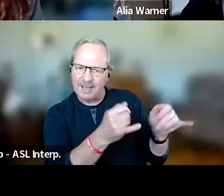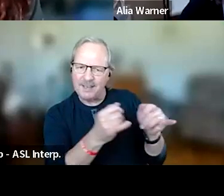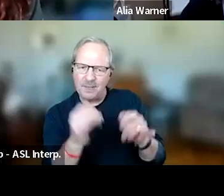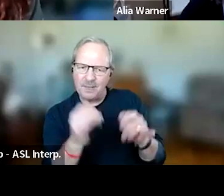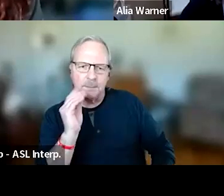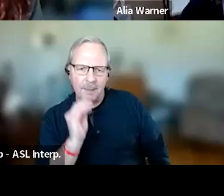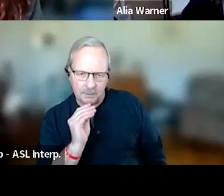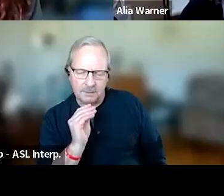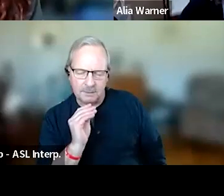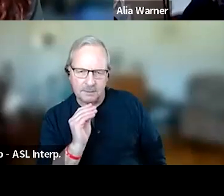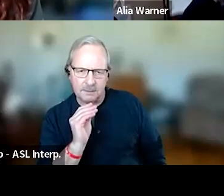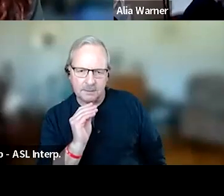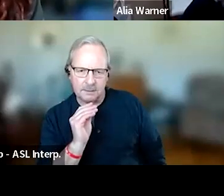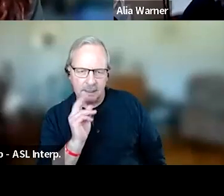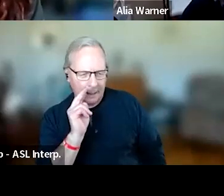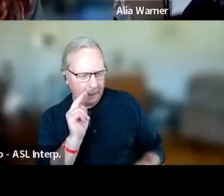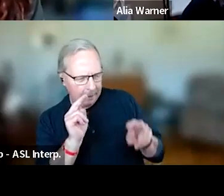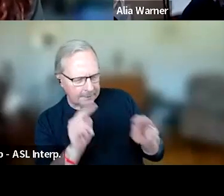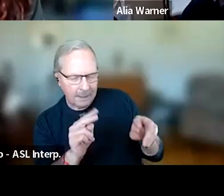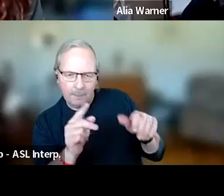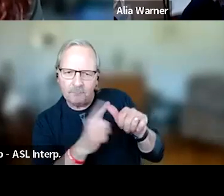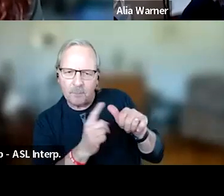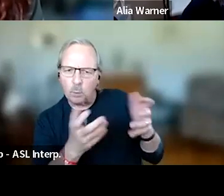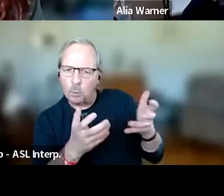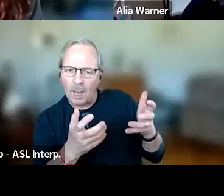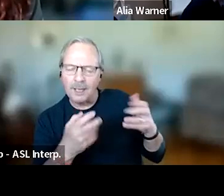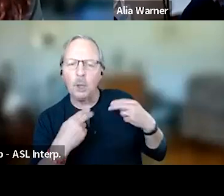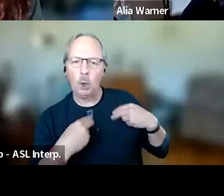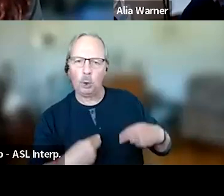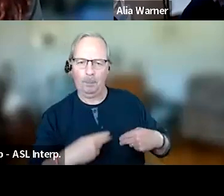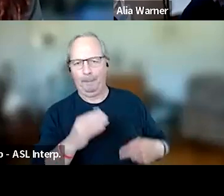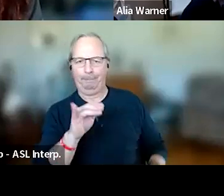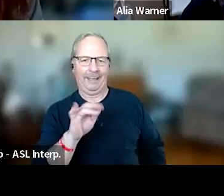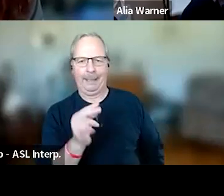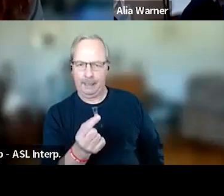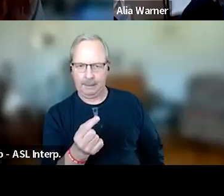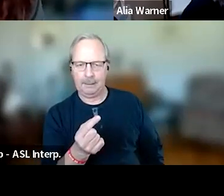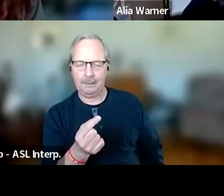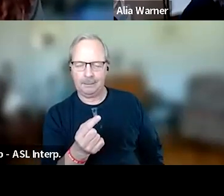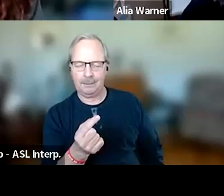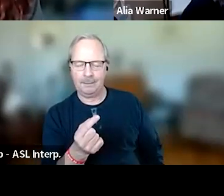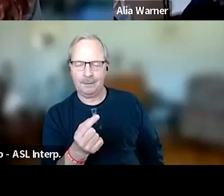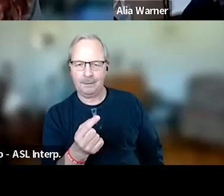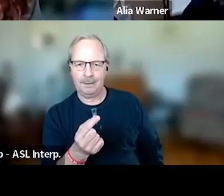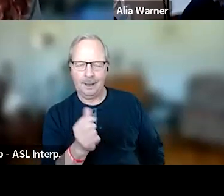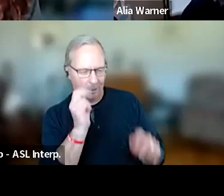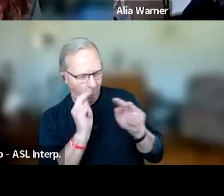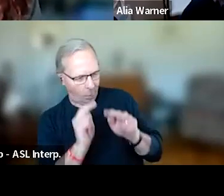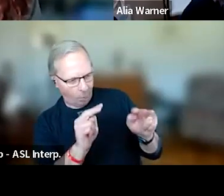and see them first as a human being. Sometimes who can look at somebody through the lens